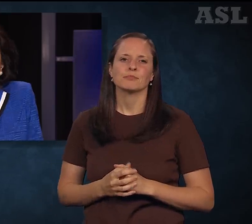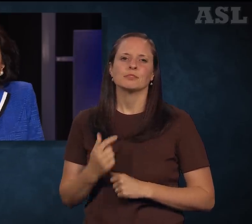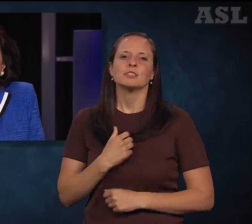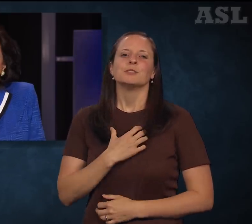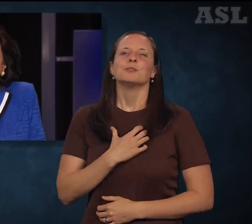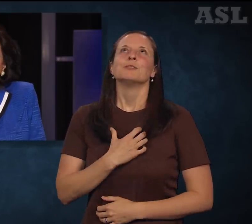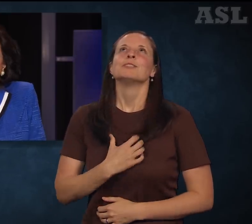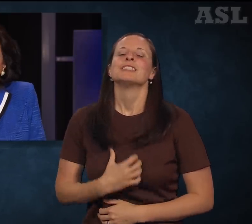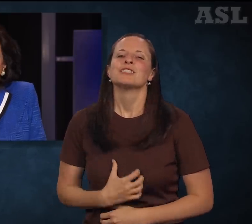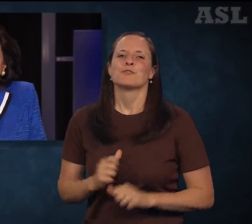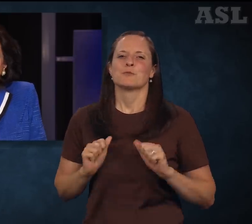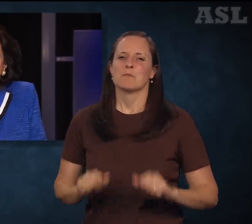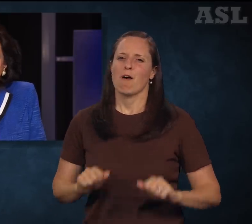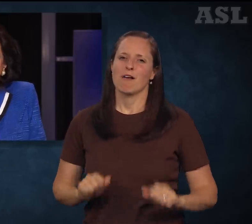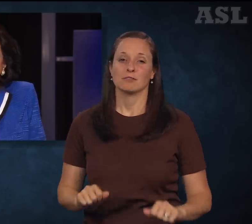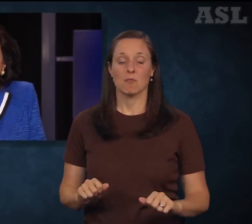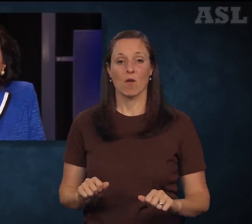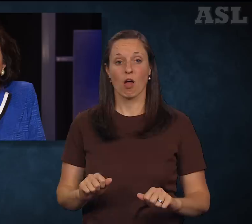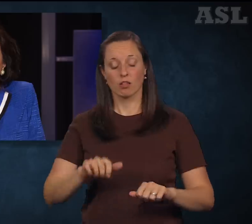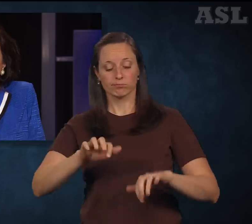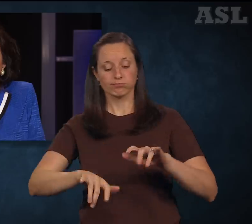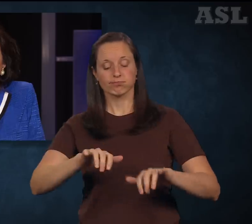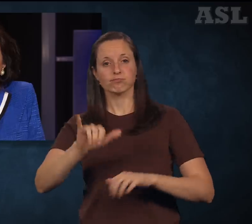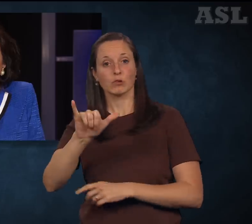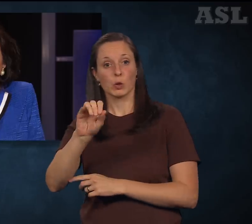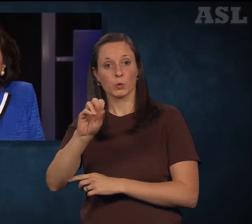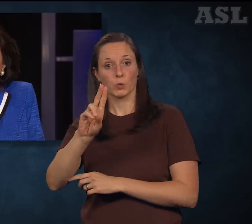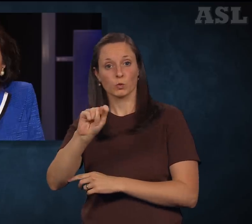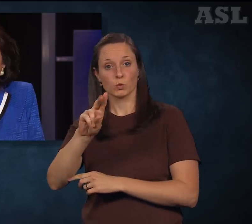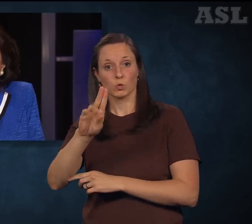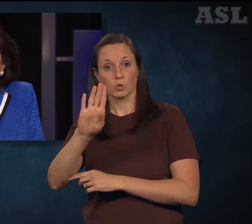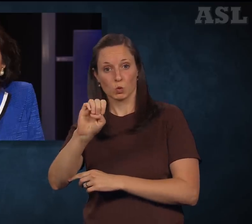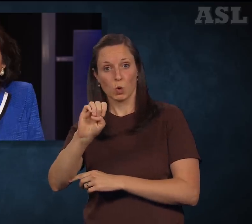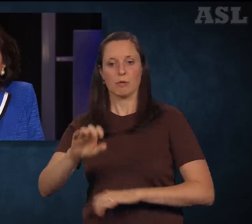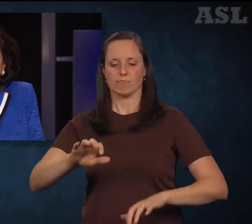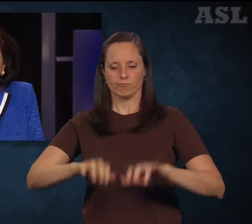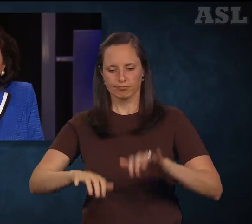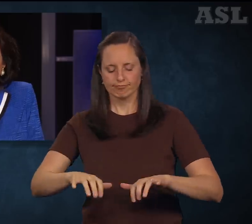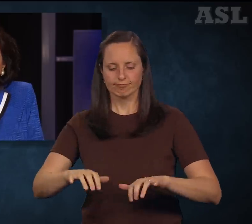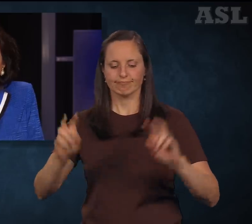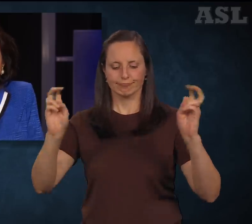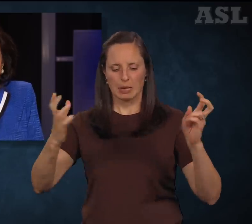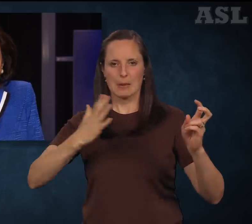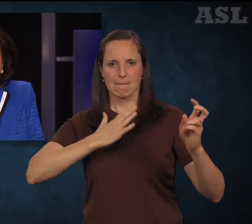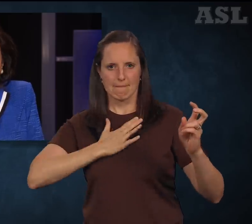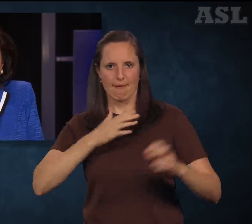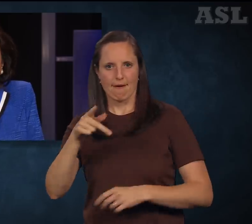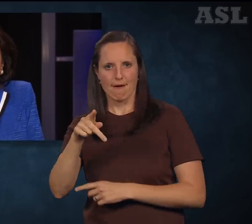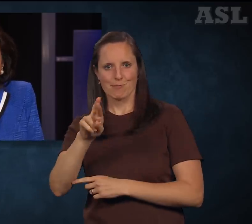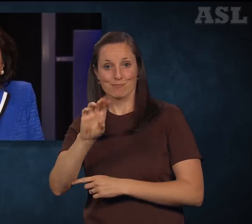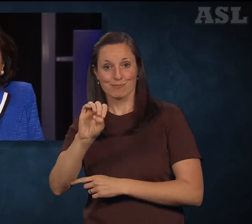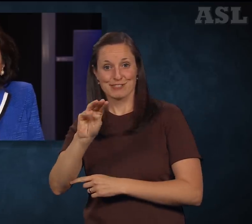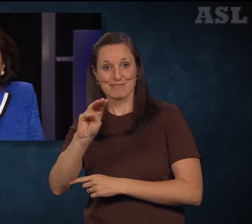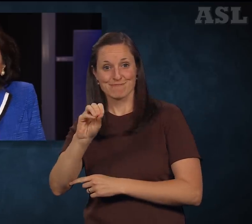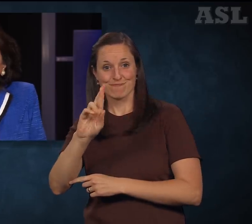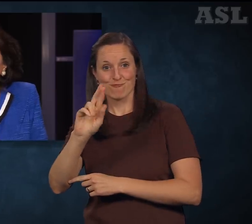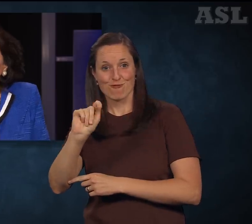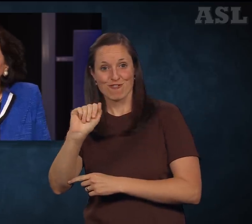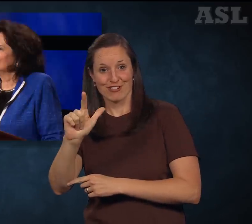WHAT WERE YOU BORN TO DO?